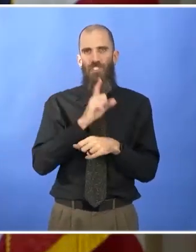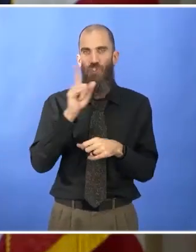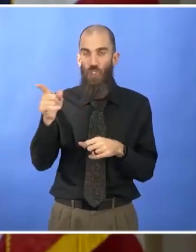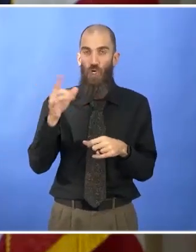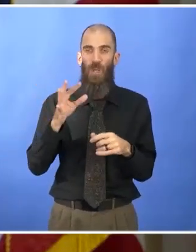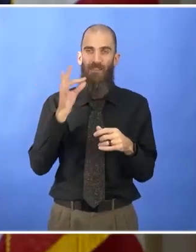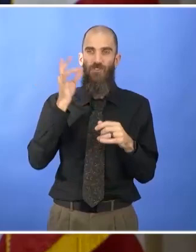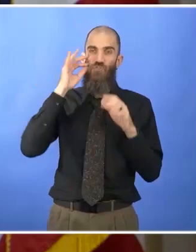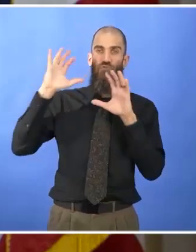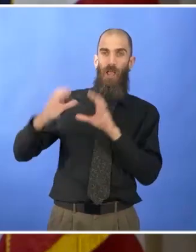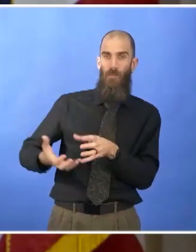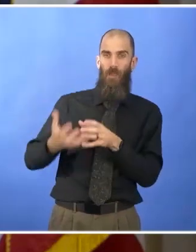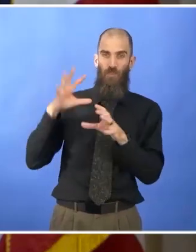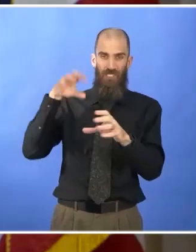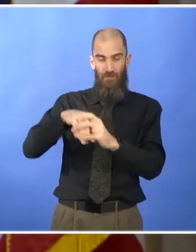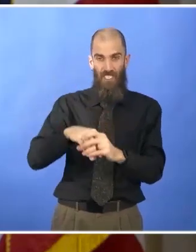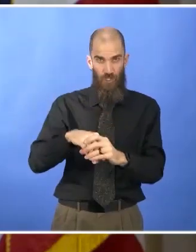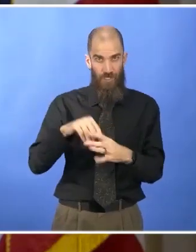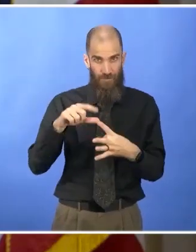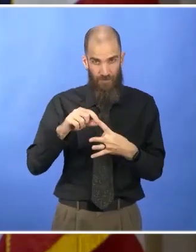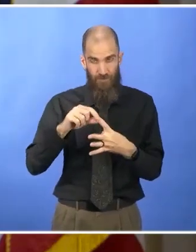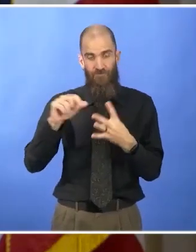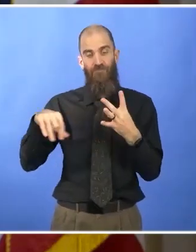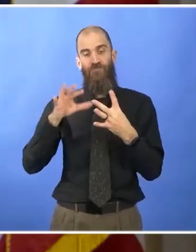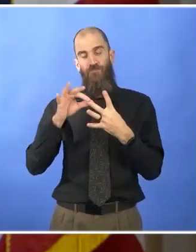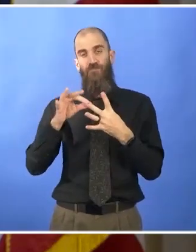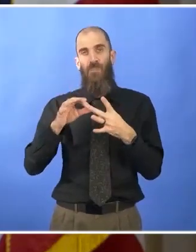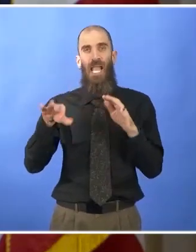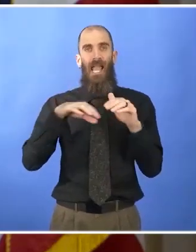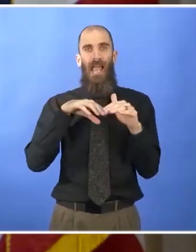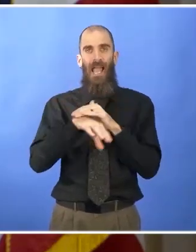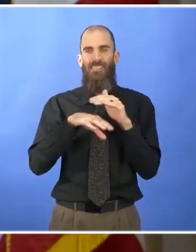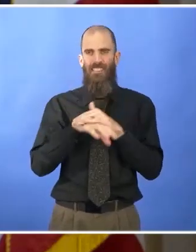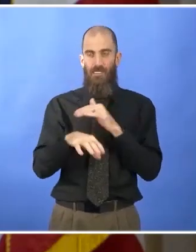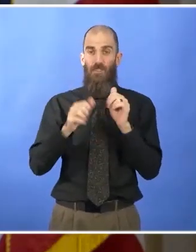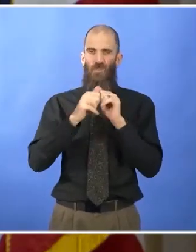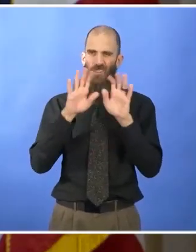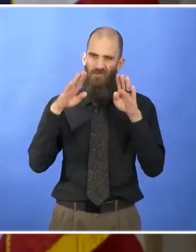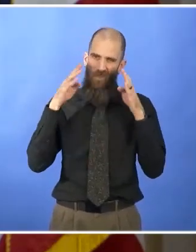THE SECOND IS ACCESS, WITH A FOCUS PARTICULARLY ON TRIBAL LIBRARIES AND THEIR NEW ABILITIES TO ACCESS SUPPORT